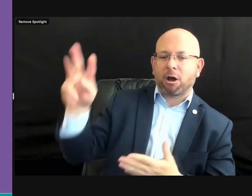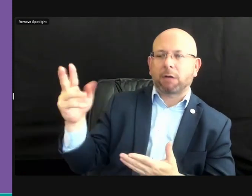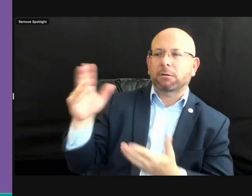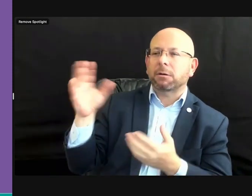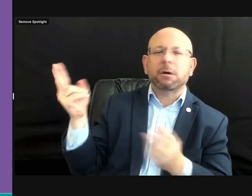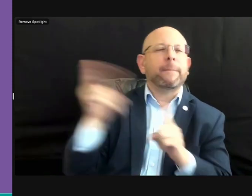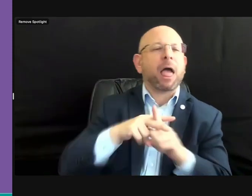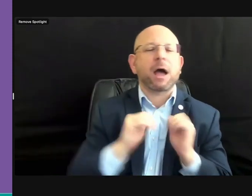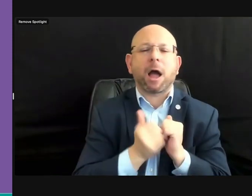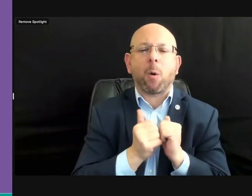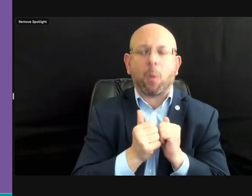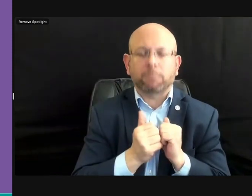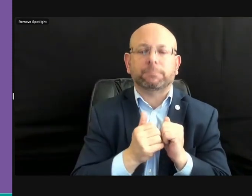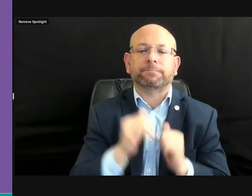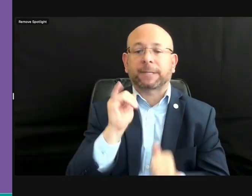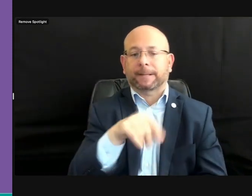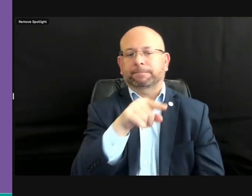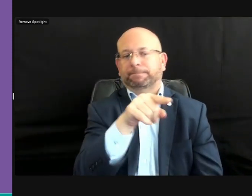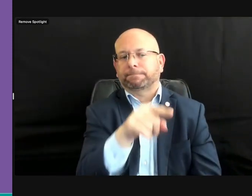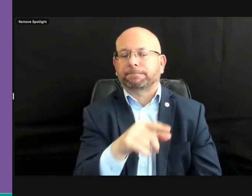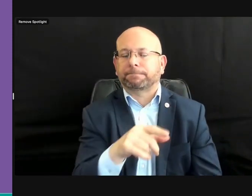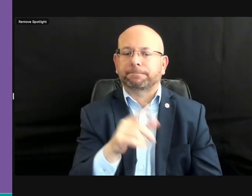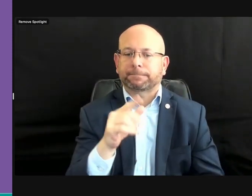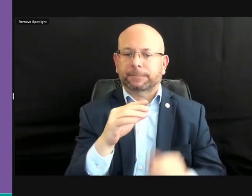in order to determine how laws can be applied. This slide will address that.